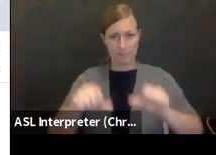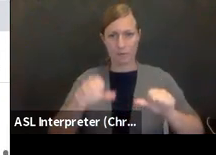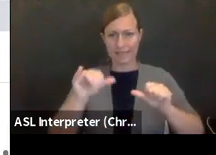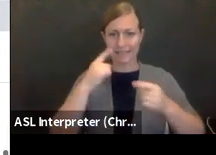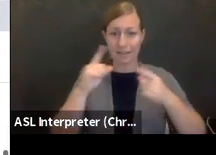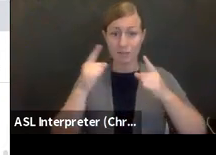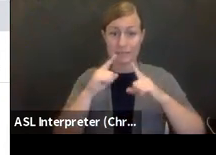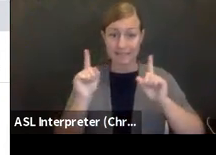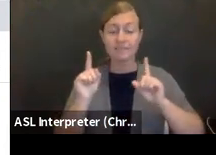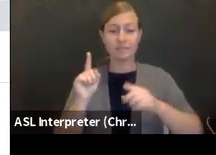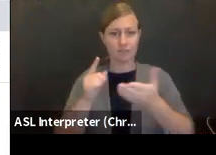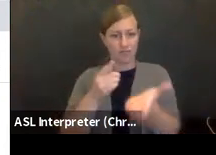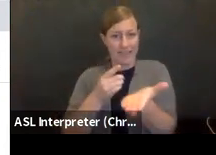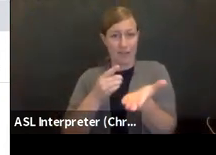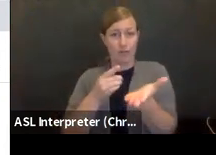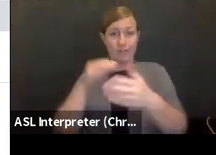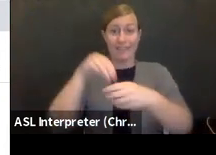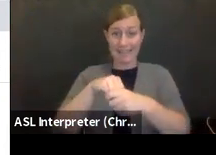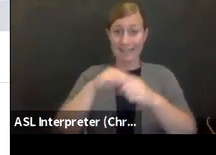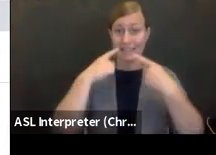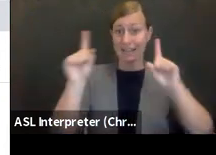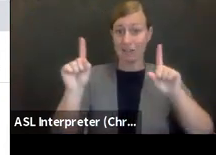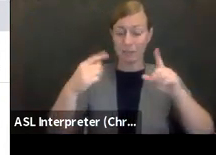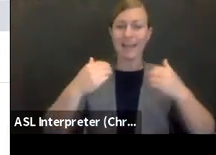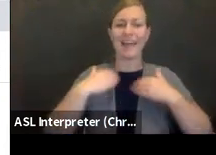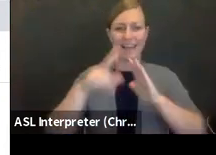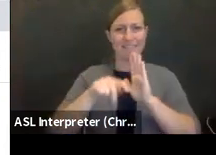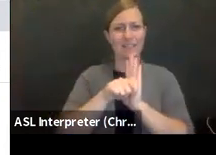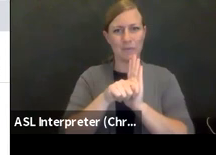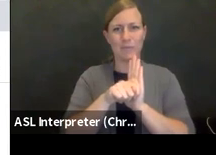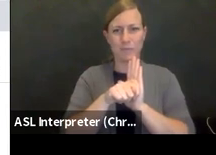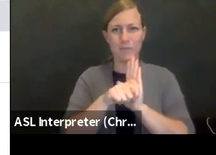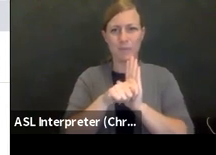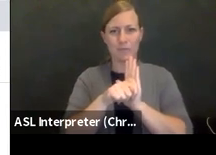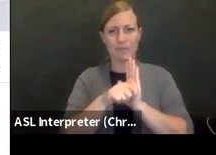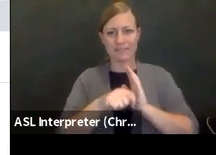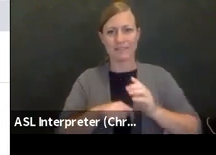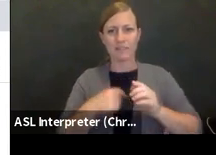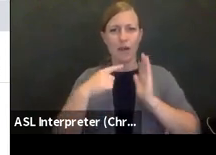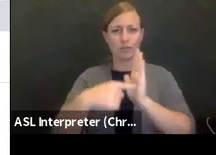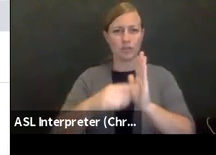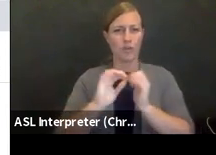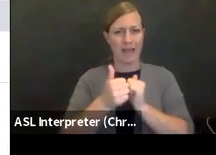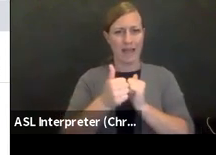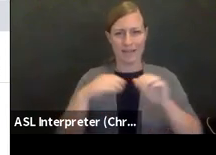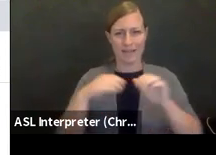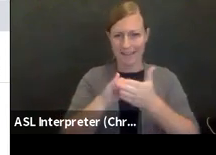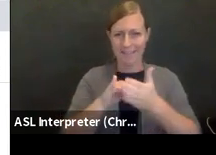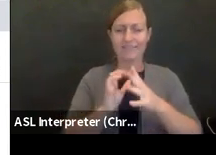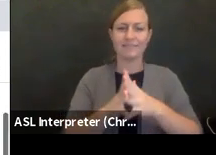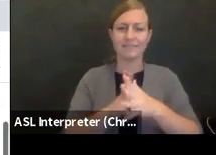ESD 112-- Kristina Wambold: And right there within it. I created a little video in my announcement page. So let's show you what that looks like in the background.